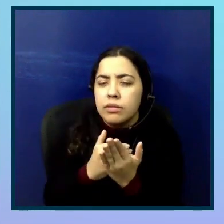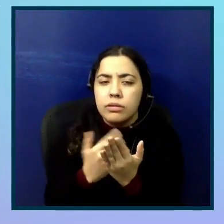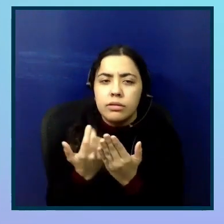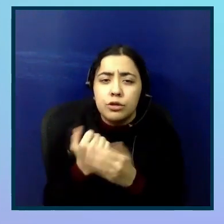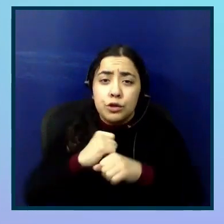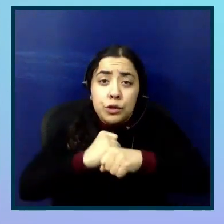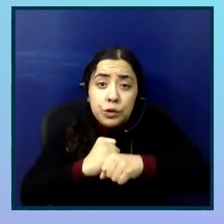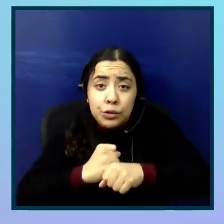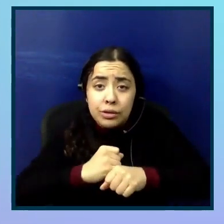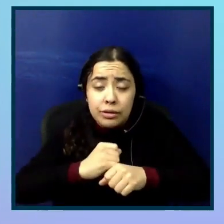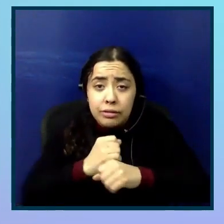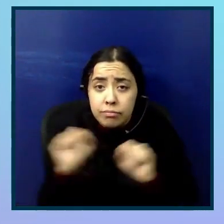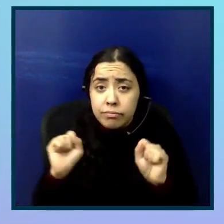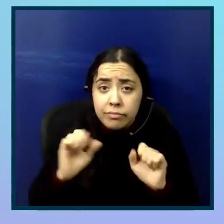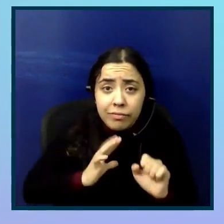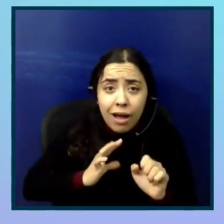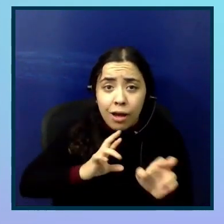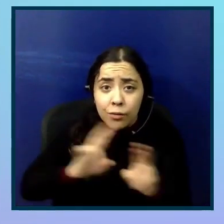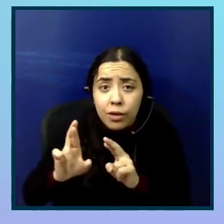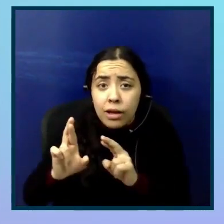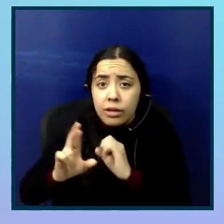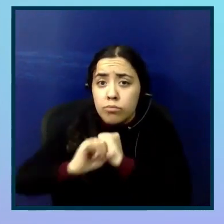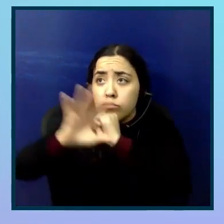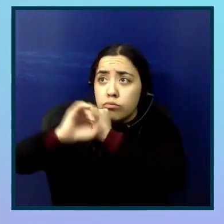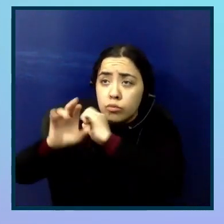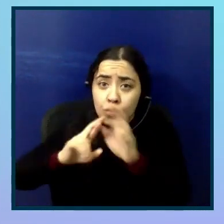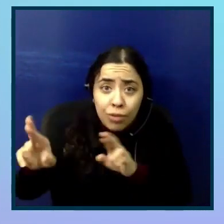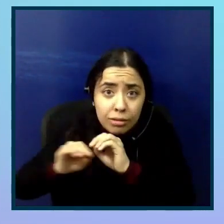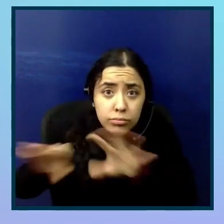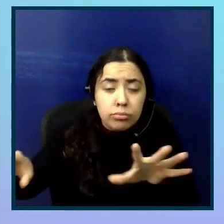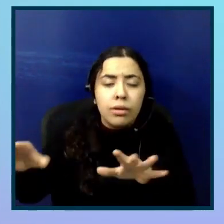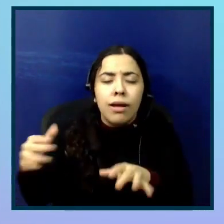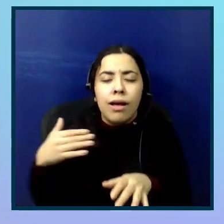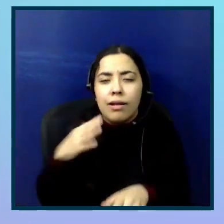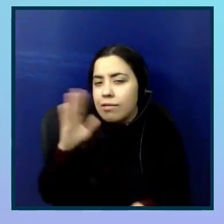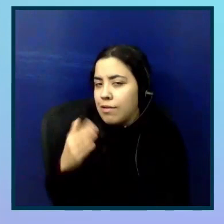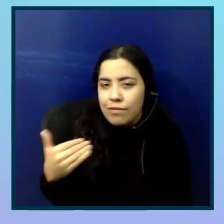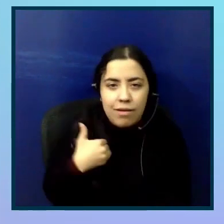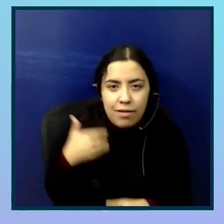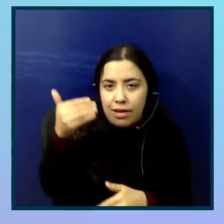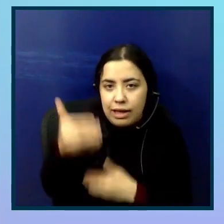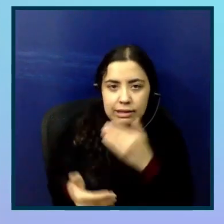Is this like marketing ready to launch? There was never an accessibility step in there and now there is.